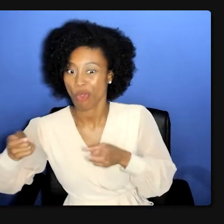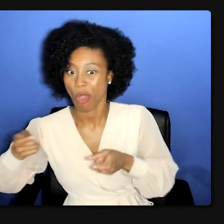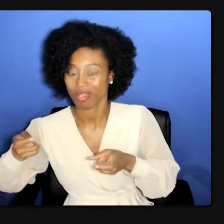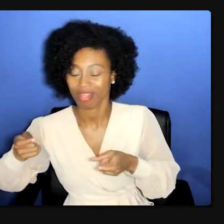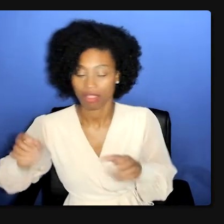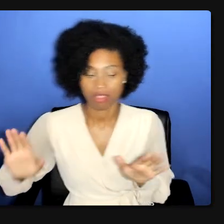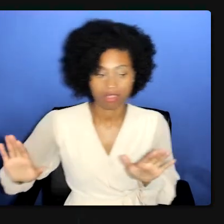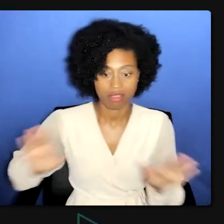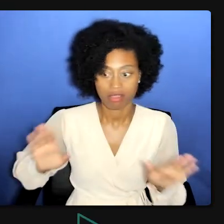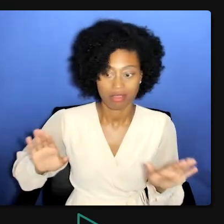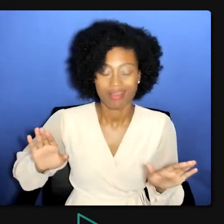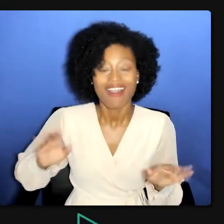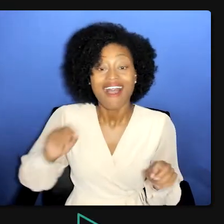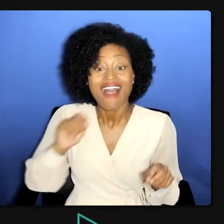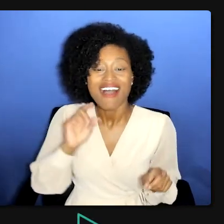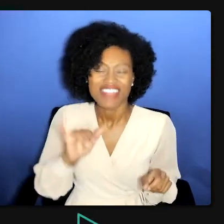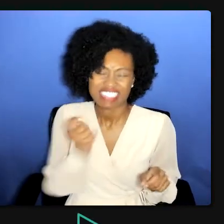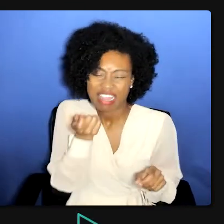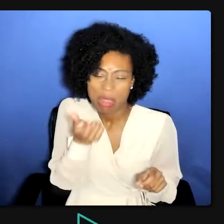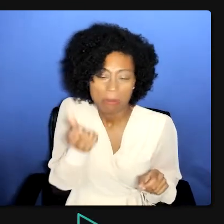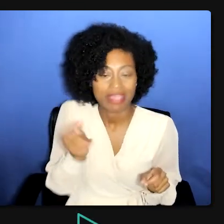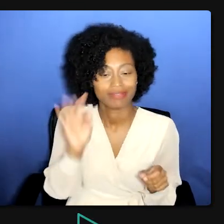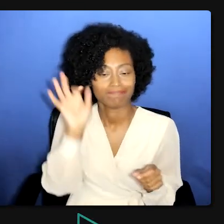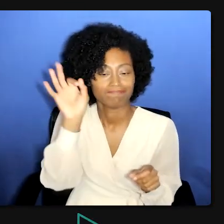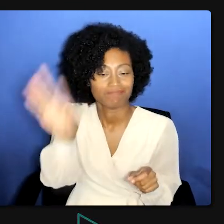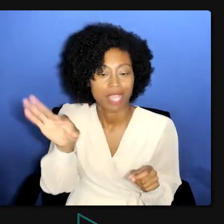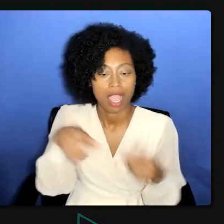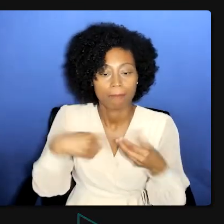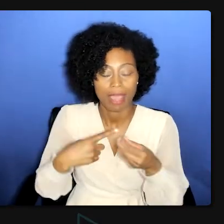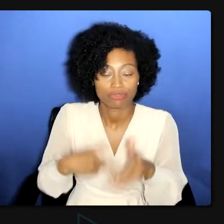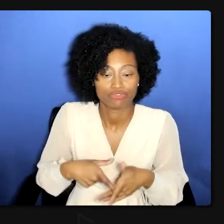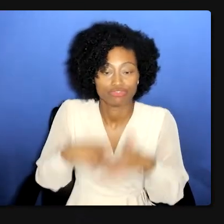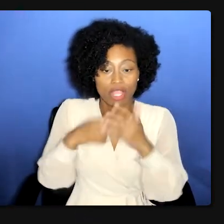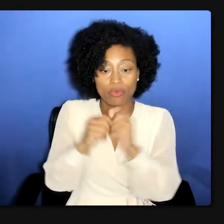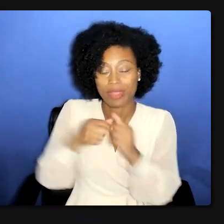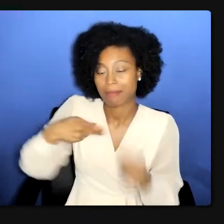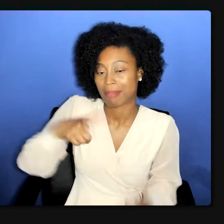And that was just a little bit about getting started with PlayFab Experiments.